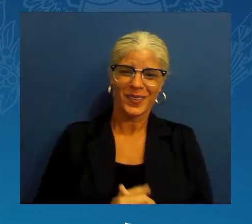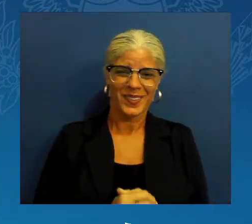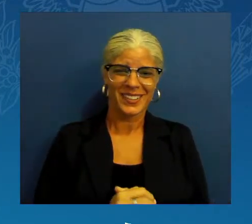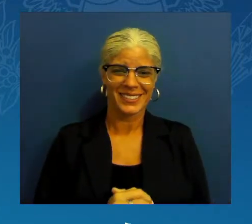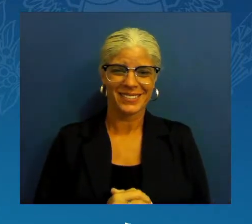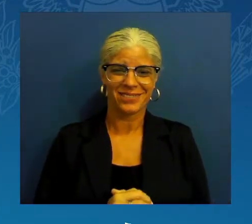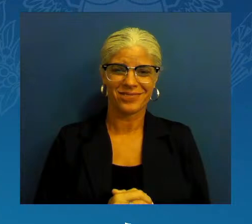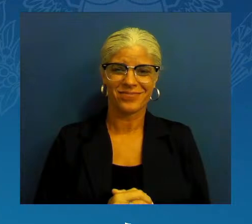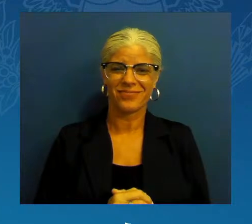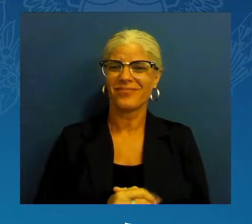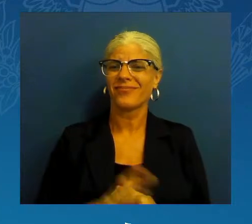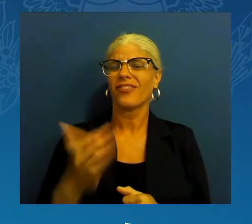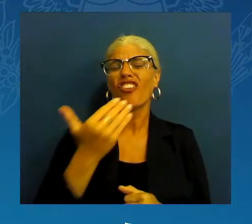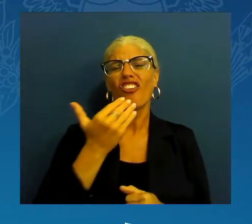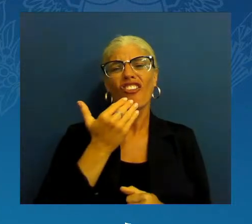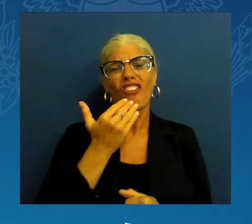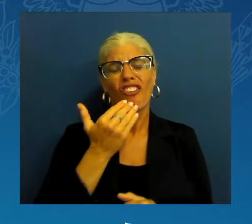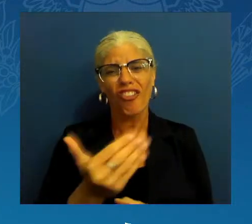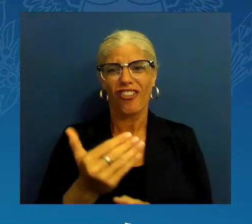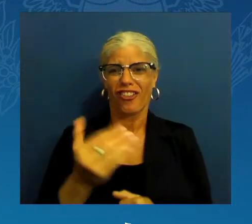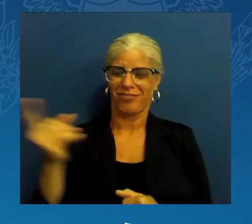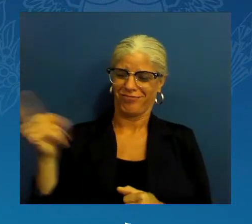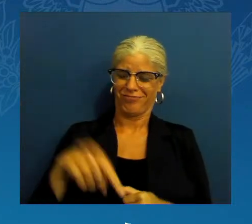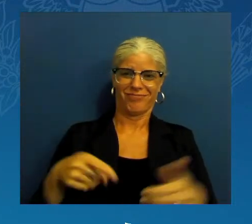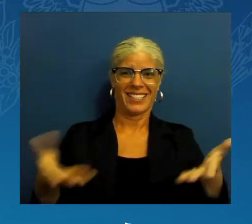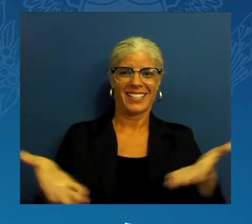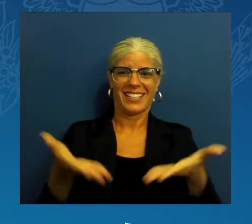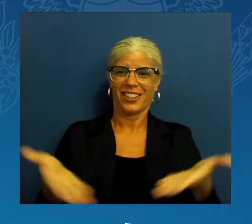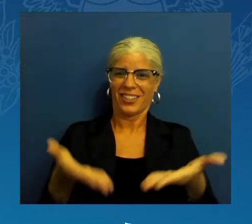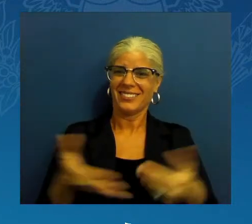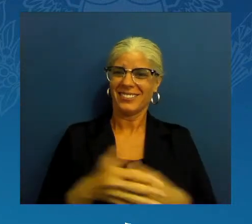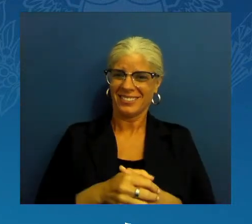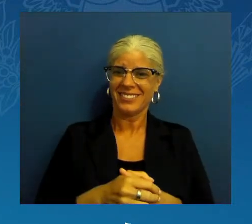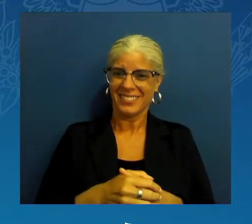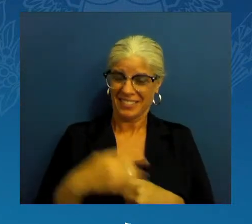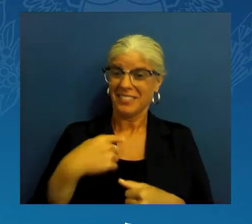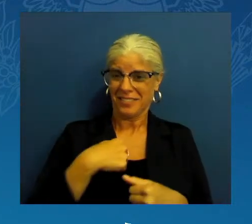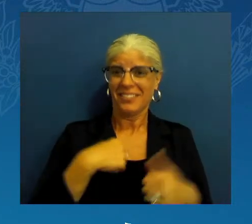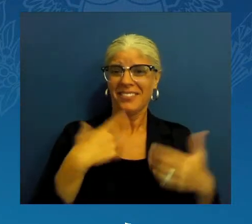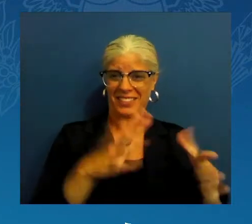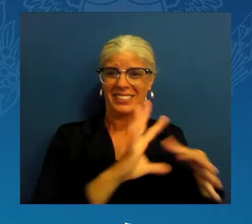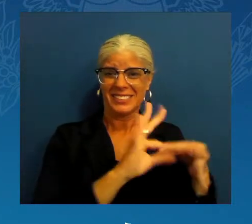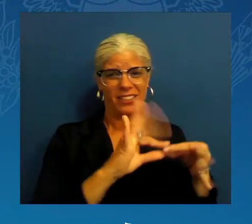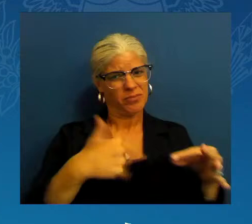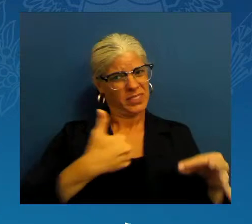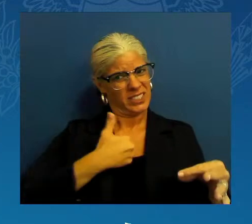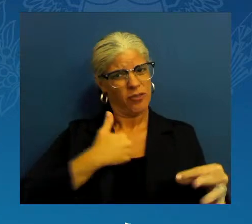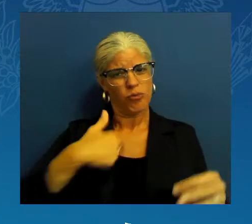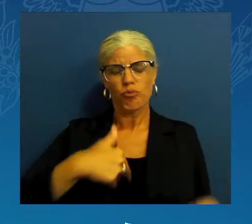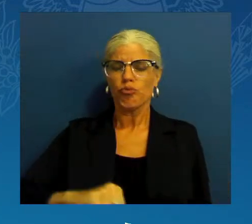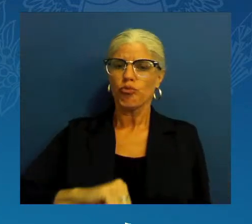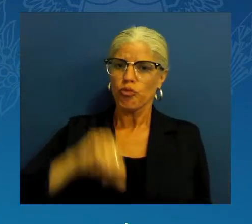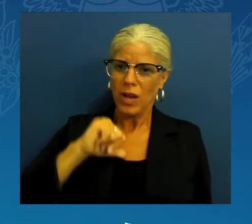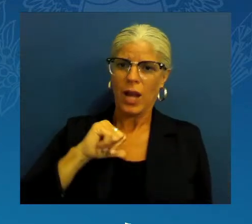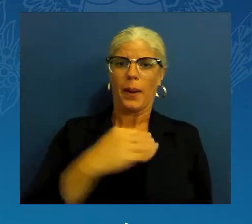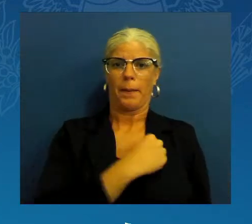and I say that as a proud member of the Divine Nine. And when I look out at everyone here, I see family.